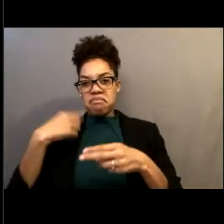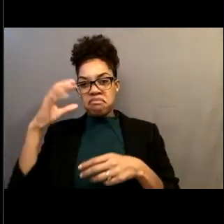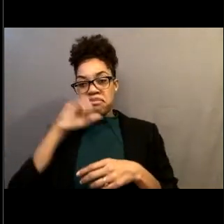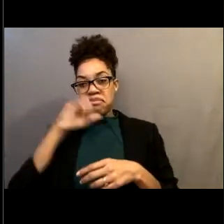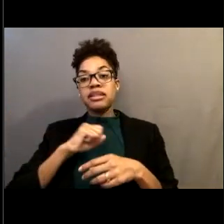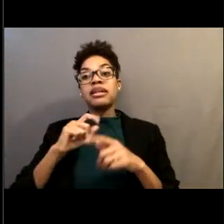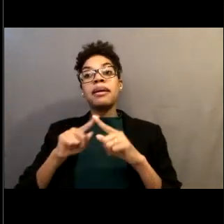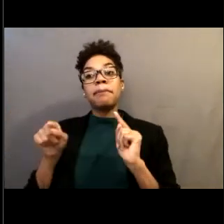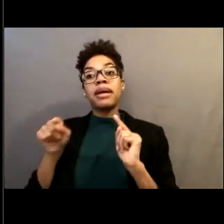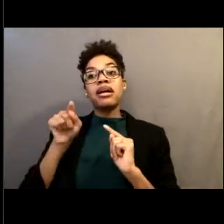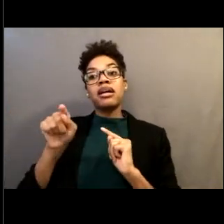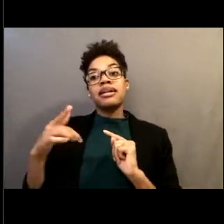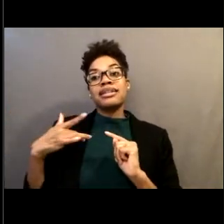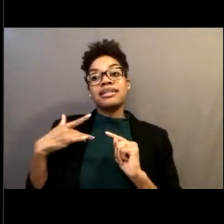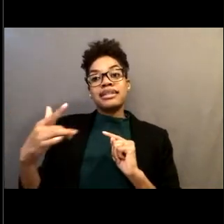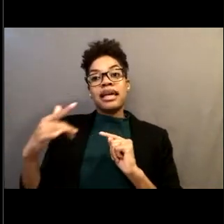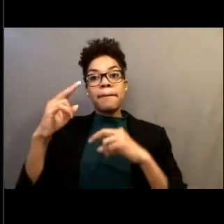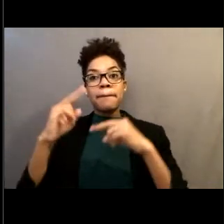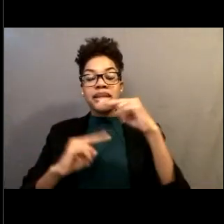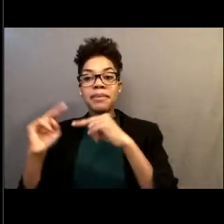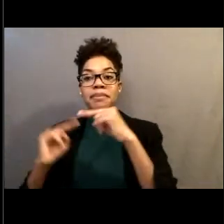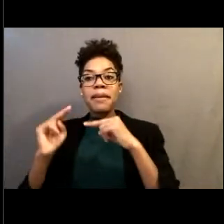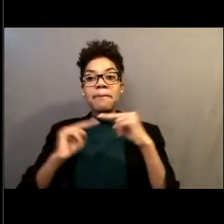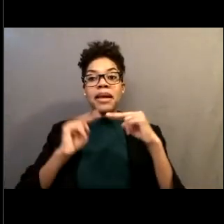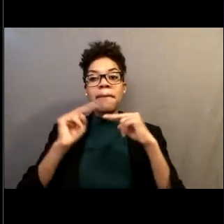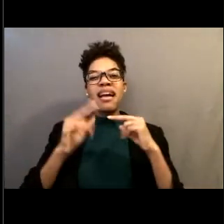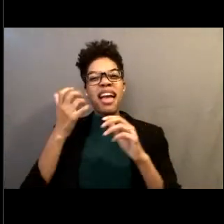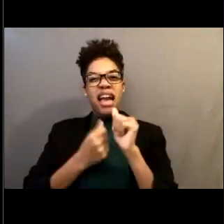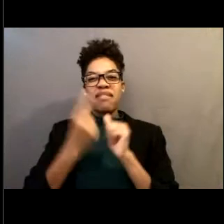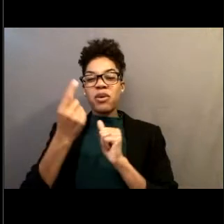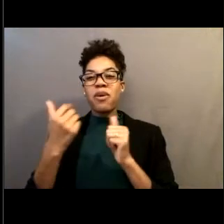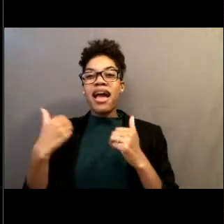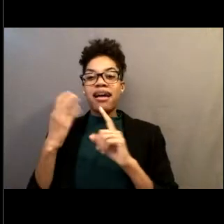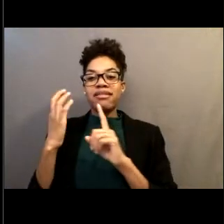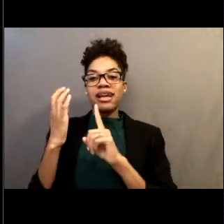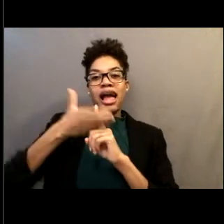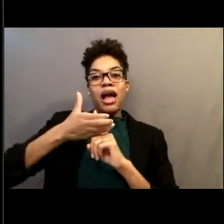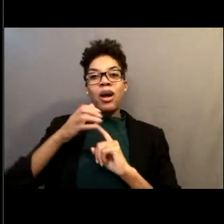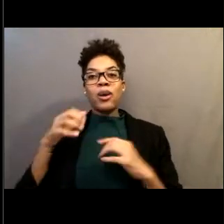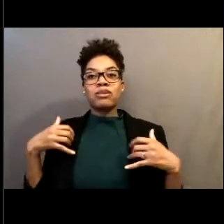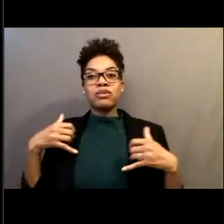People who are in there are all dressed in the clean room suits. They call them bunny suits sometimes.